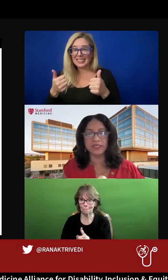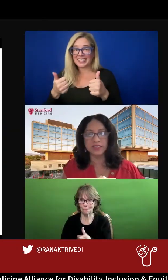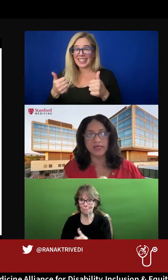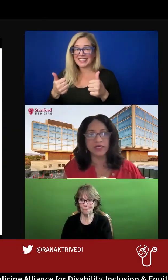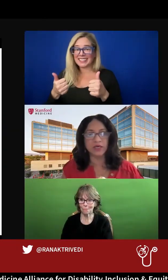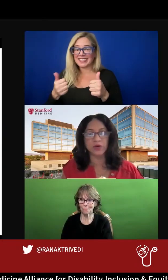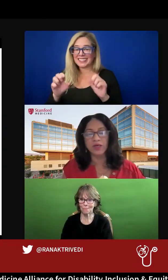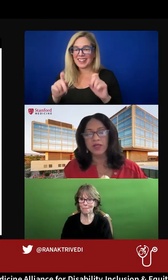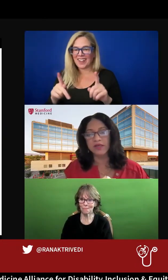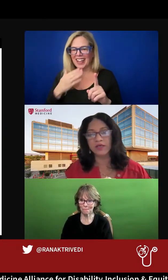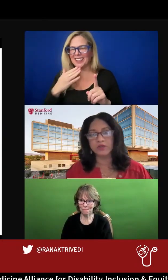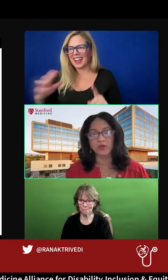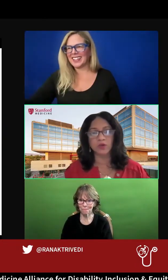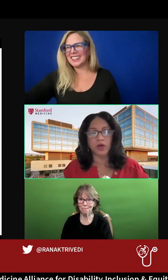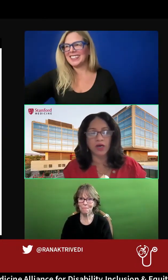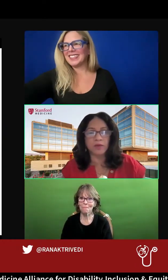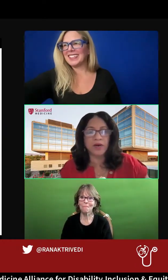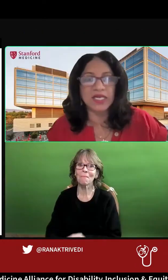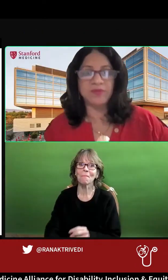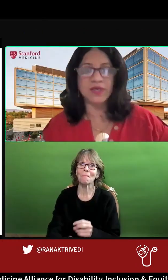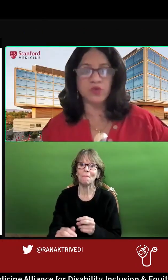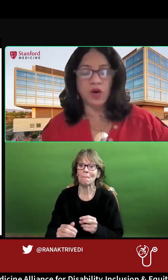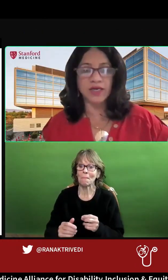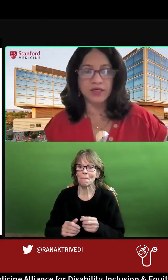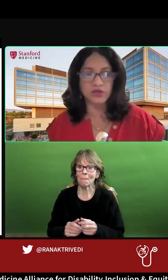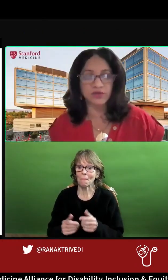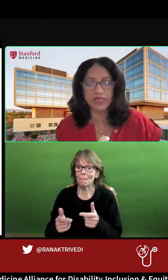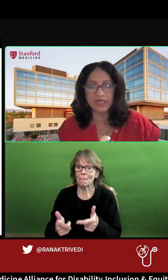great. Thank you. Thank you, Sonoo. My name is Ranak Trivedi.